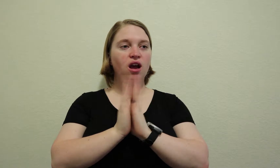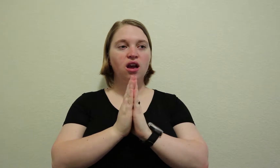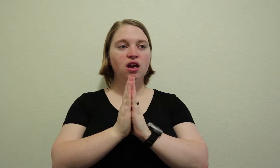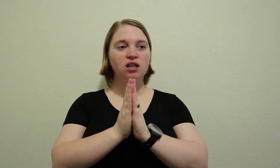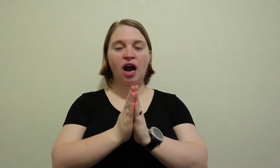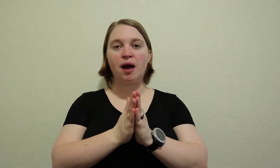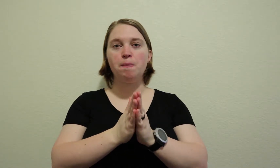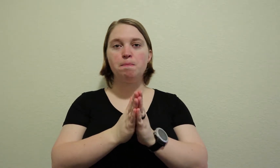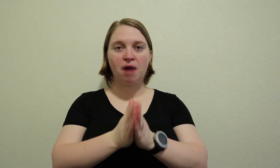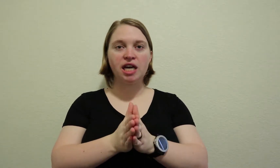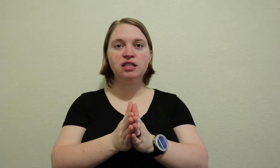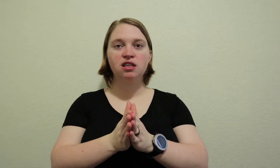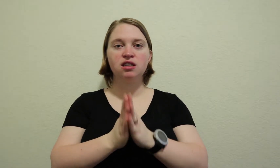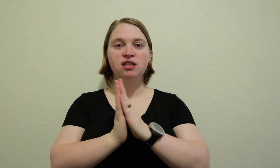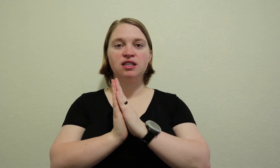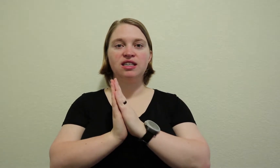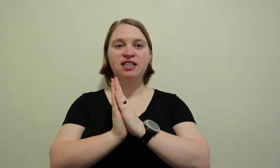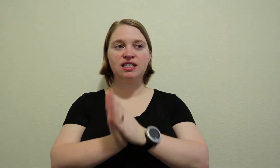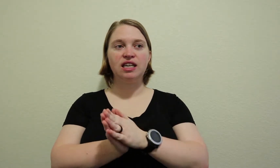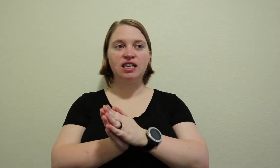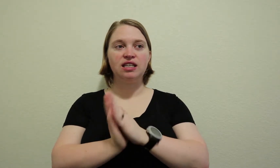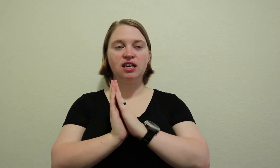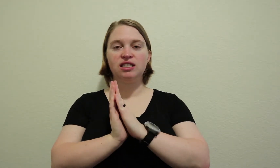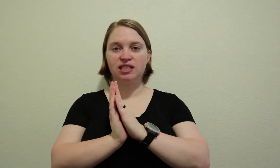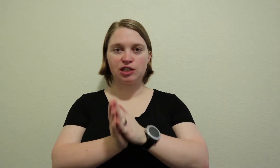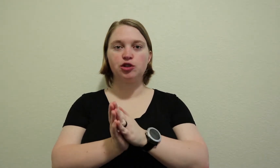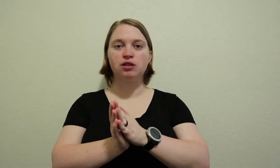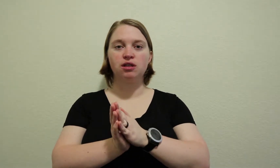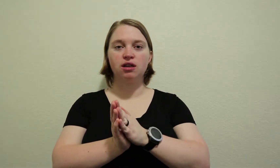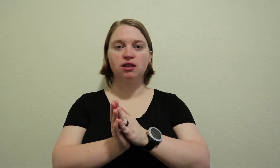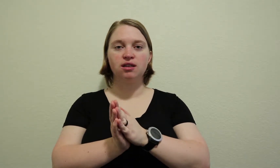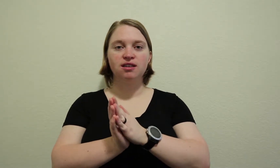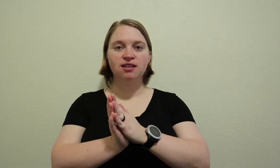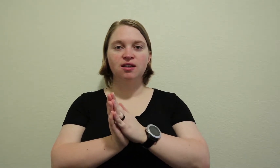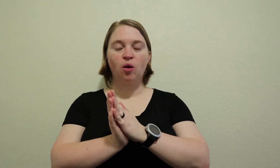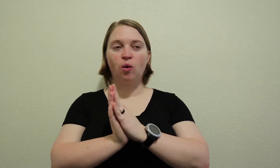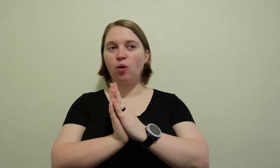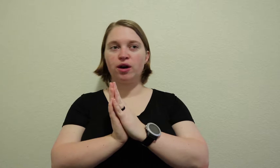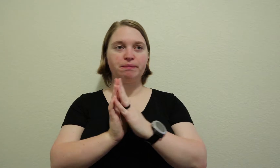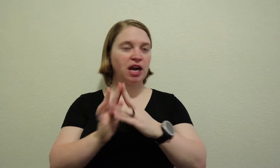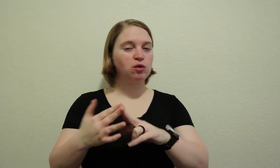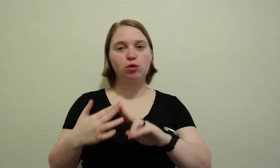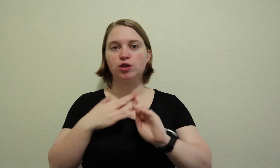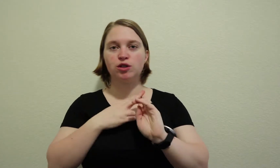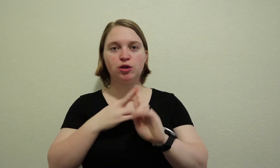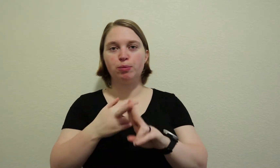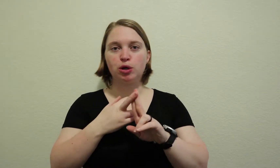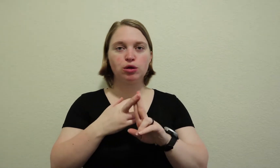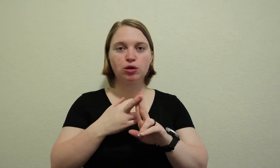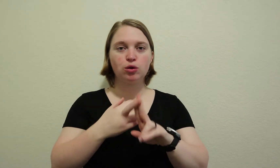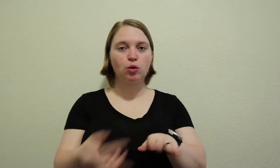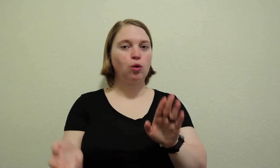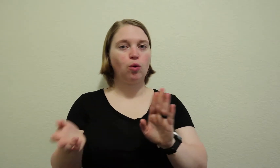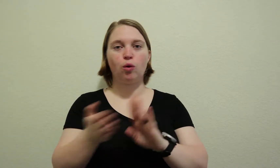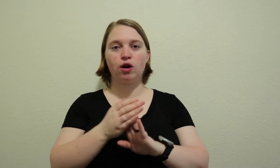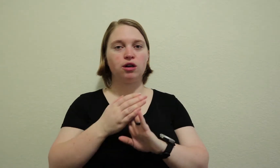and I might need stitches or medical superglue or